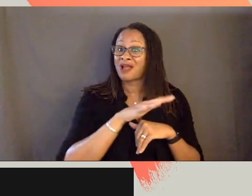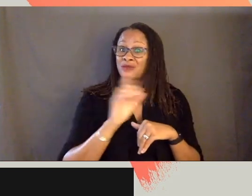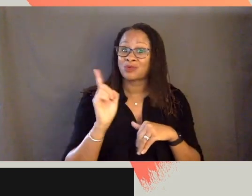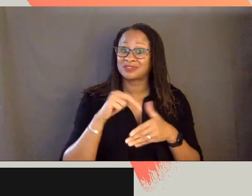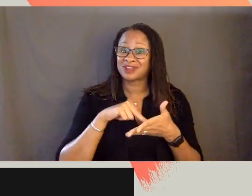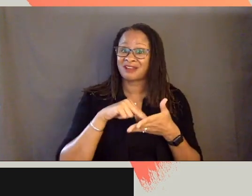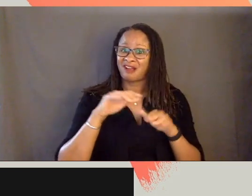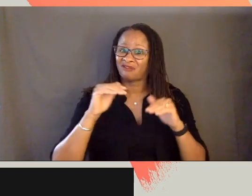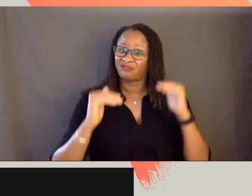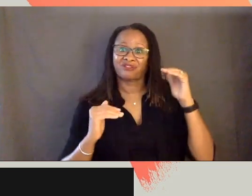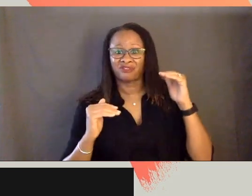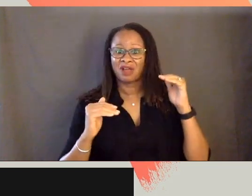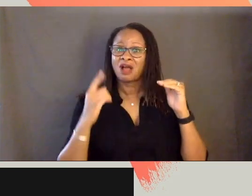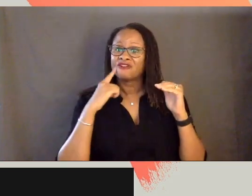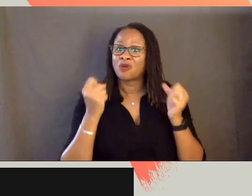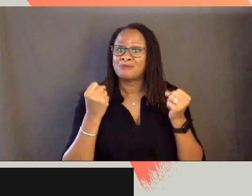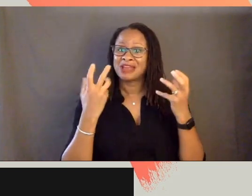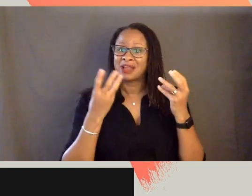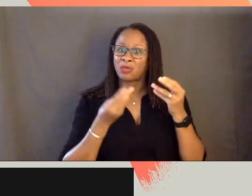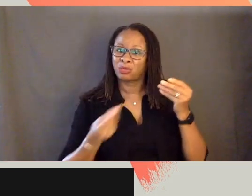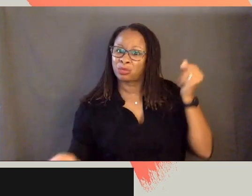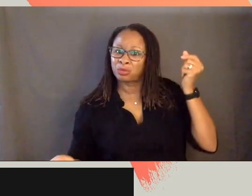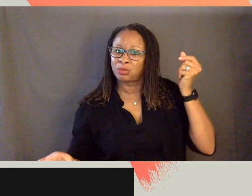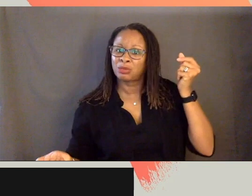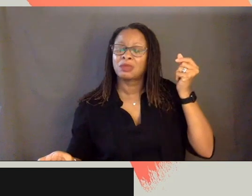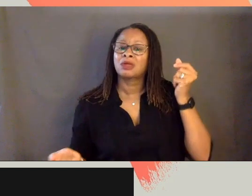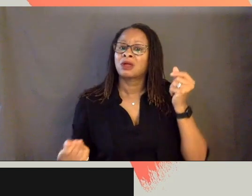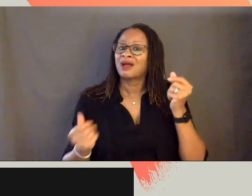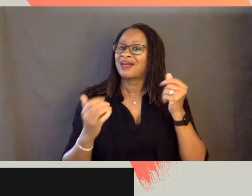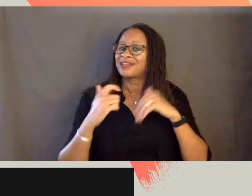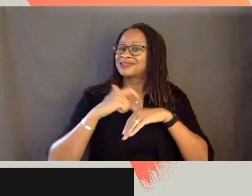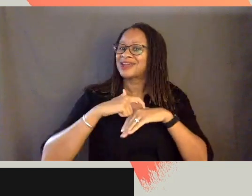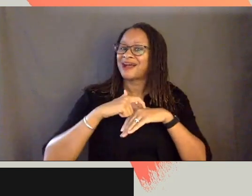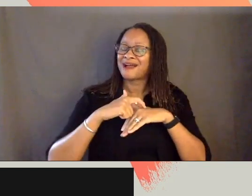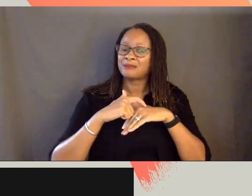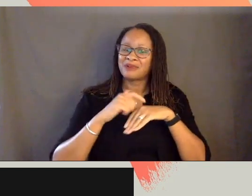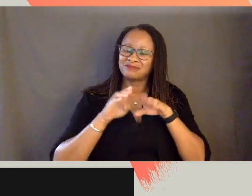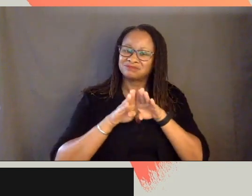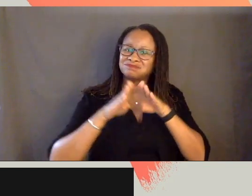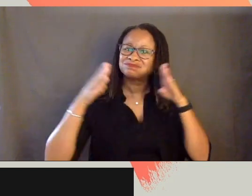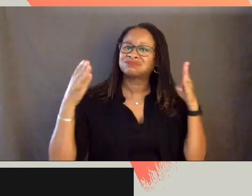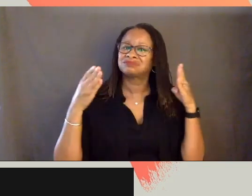And for too many, it is crumbling. And it is a time of unearthing our humanity